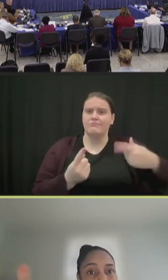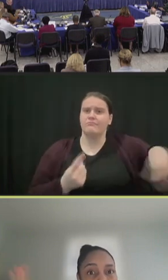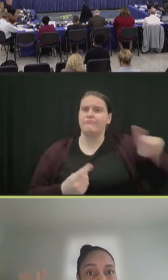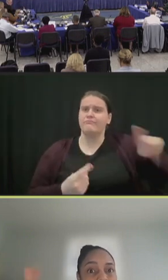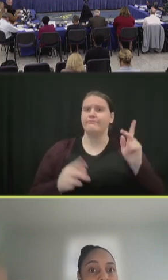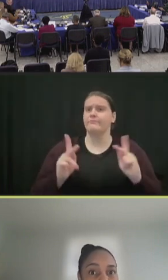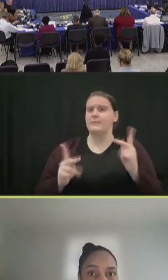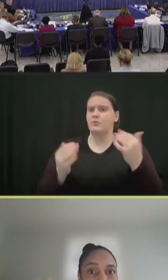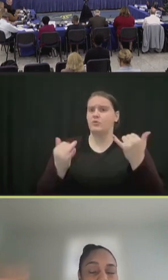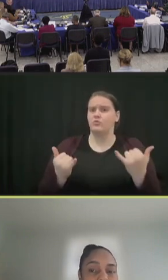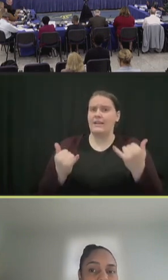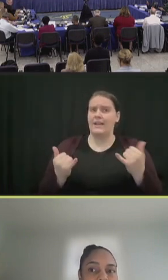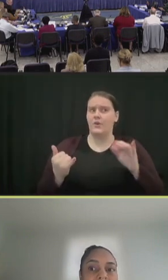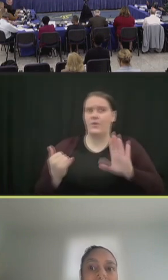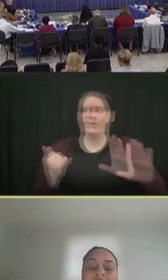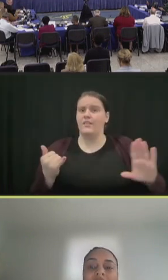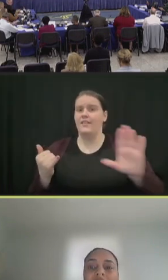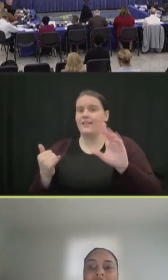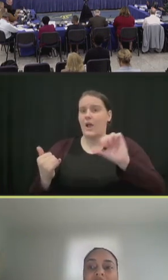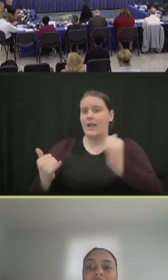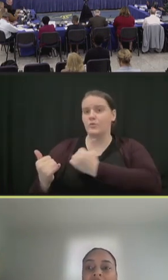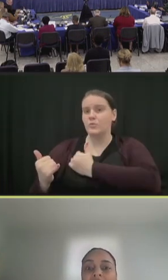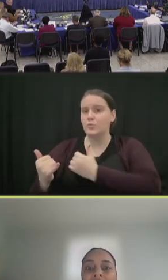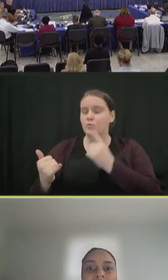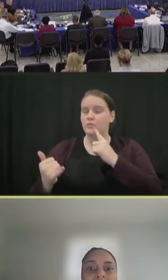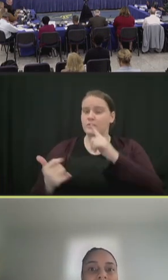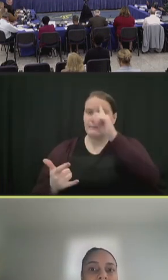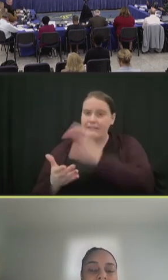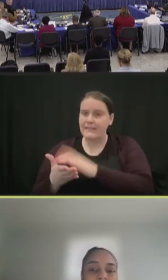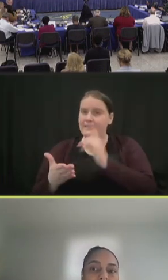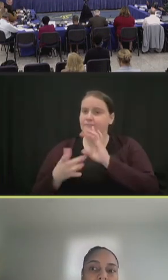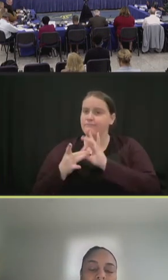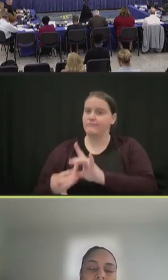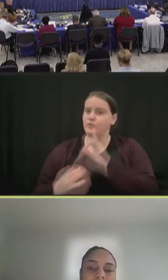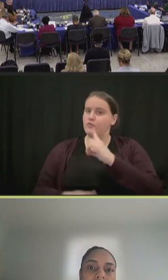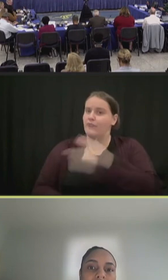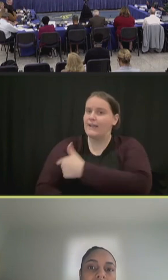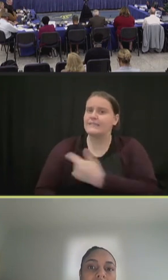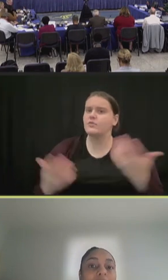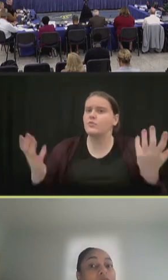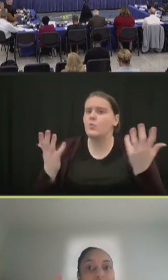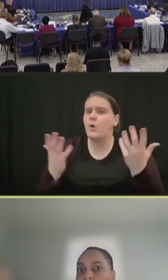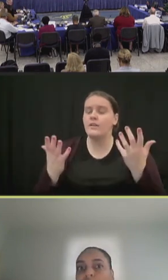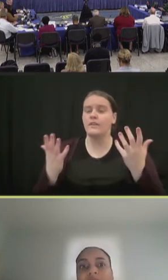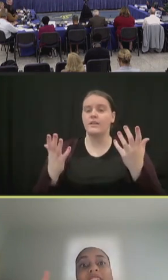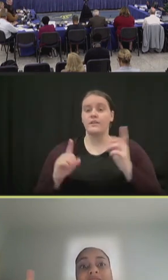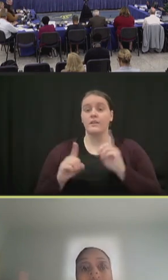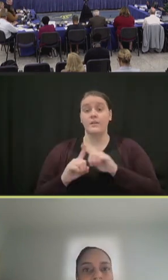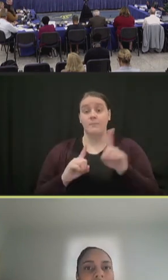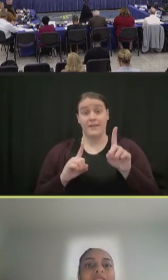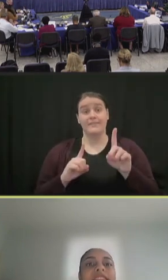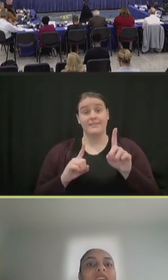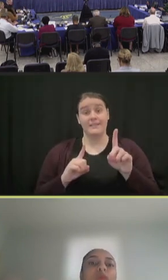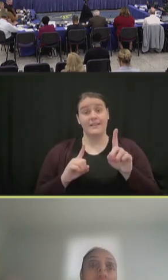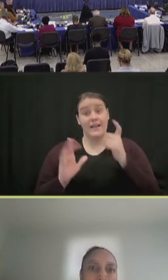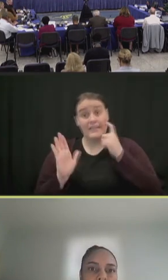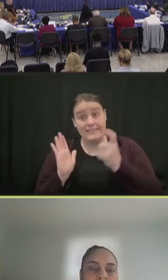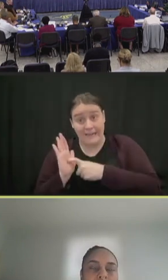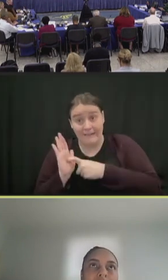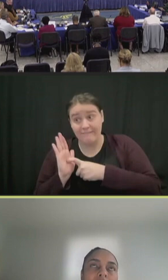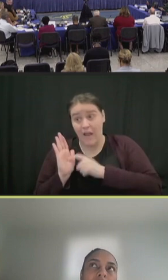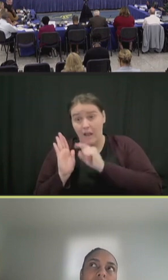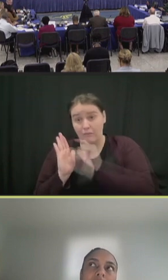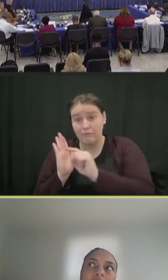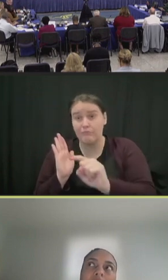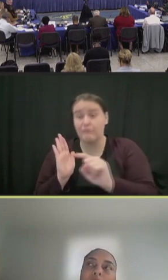and beliefs and attitudes of these vaccines. And you know, and certainly identify some rampant. I